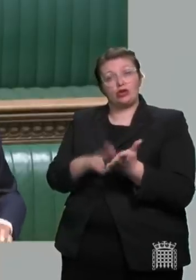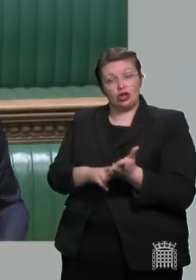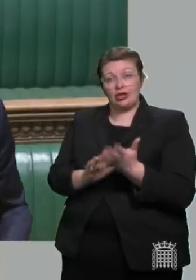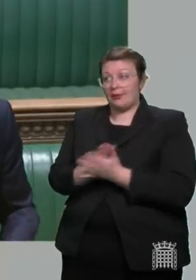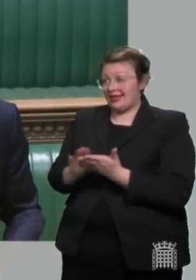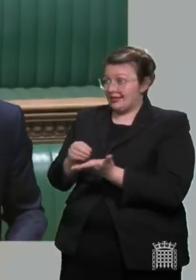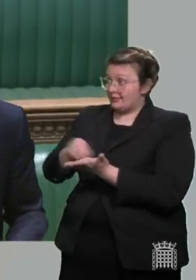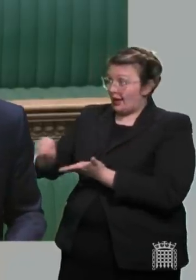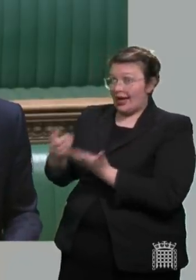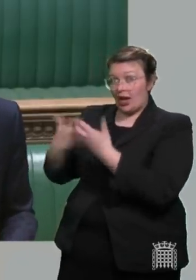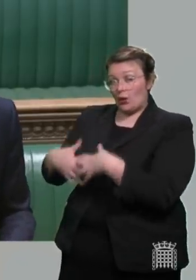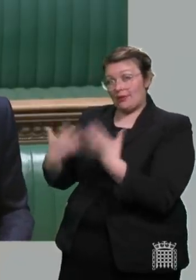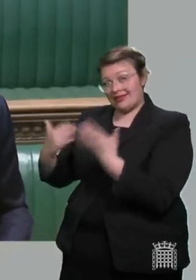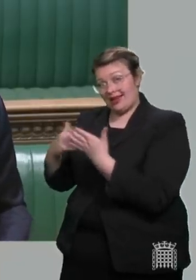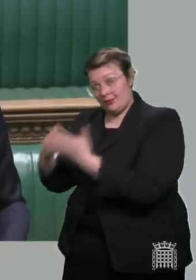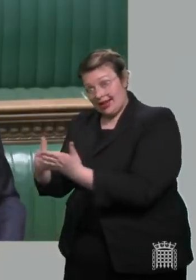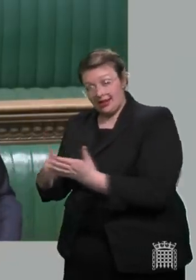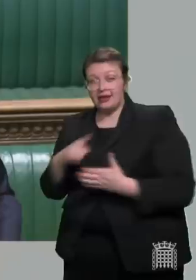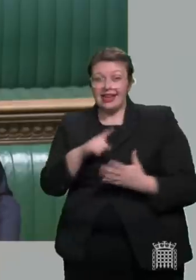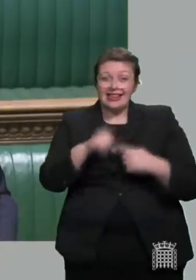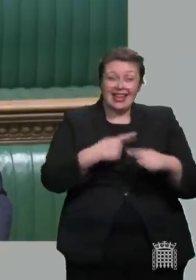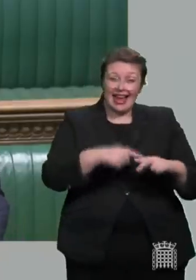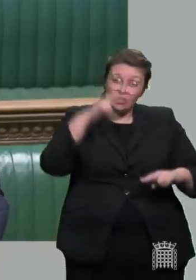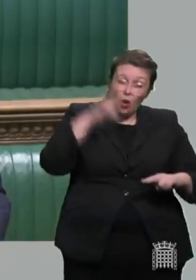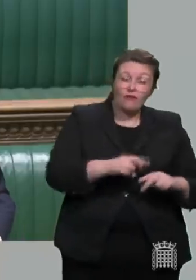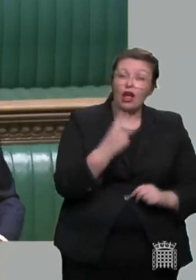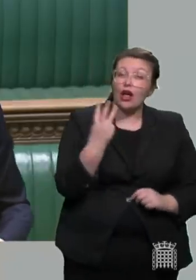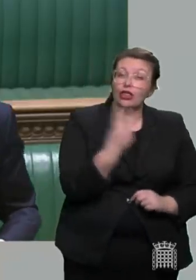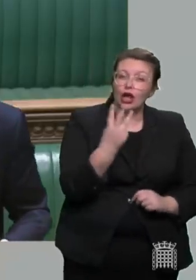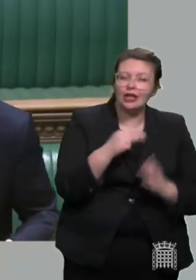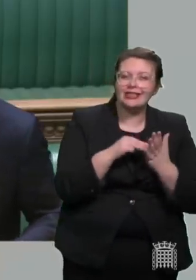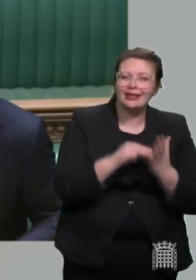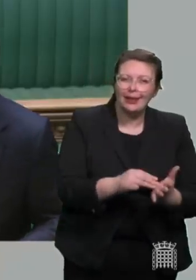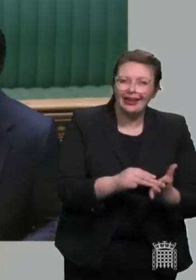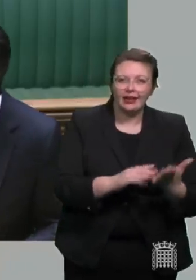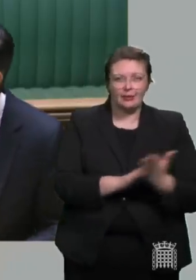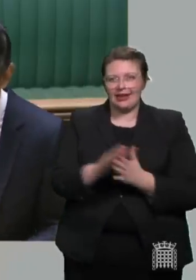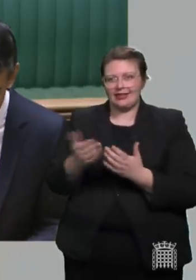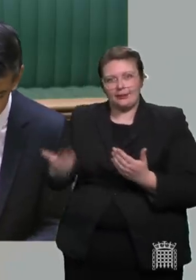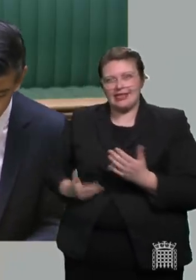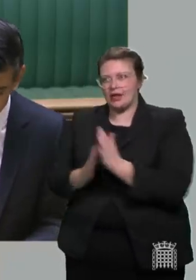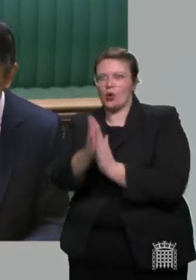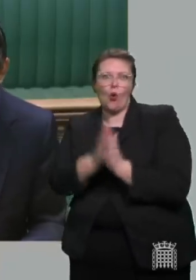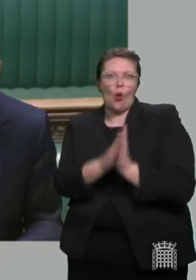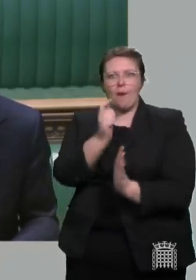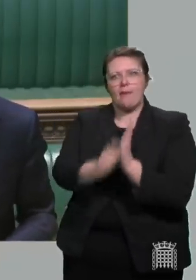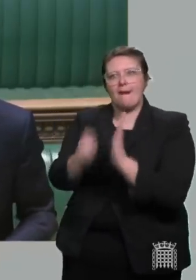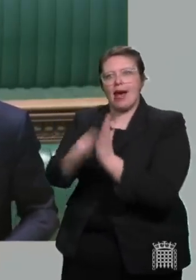this before in our country. The OBR has said it will boost business investment by 10%—around £20